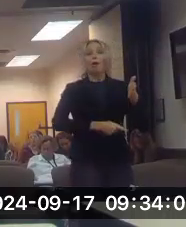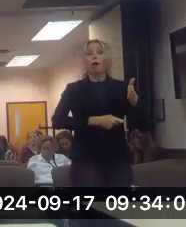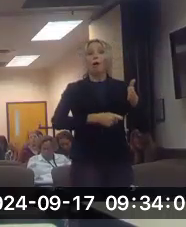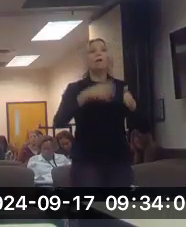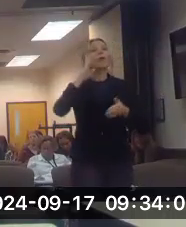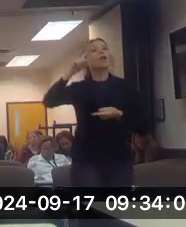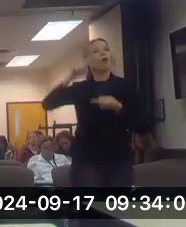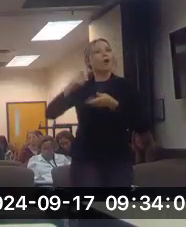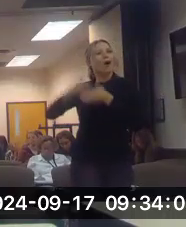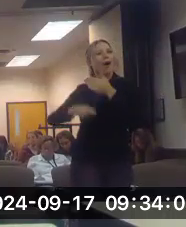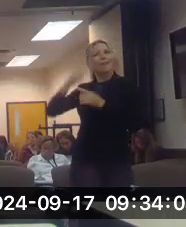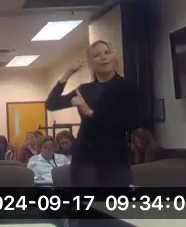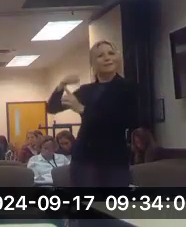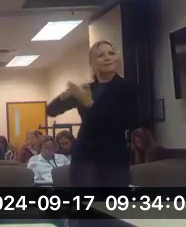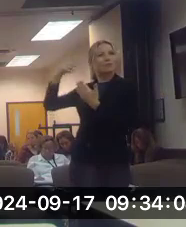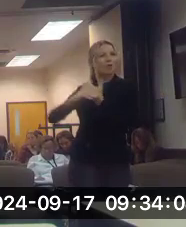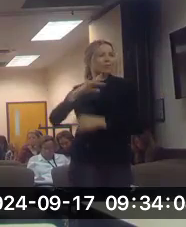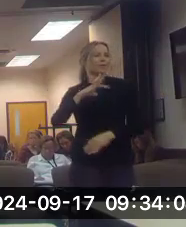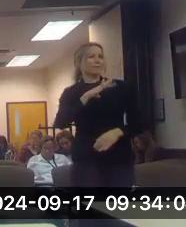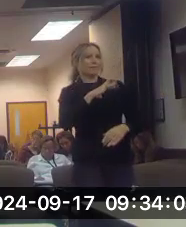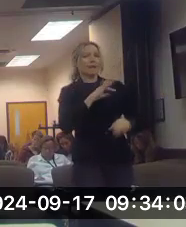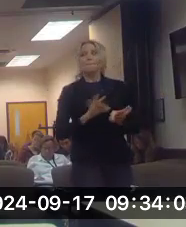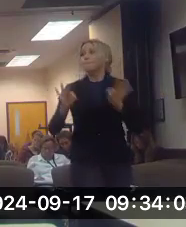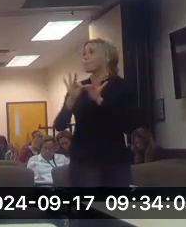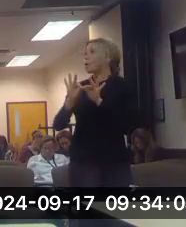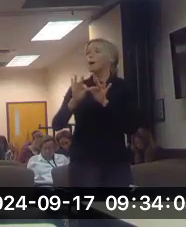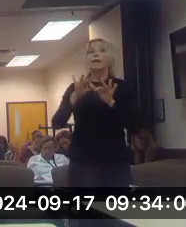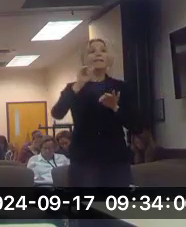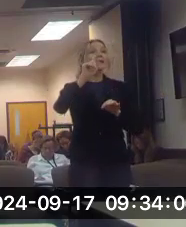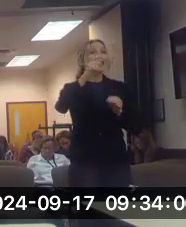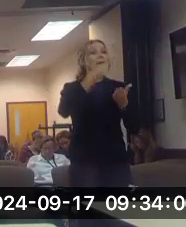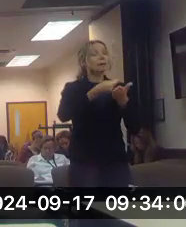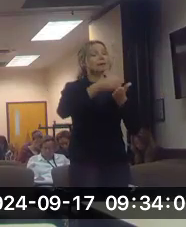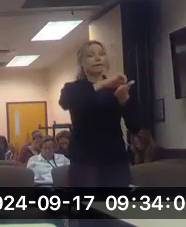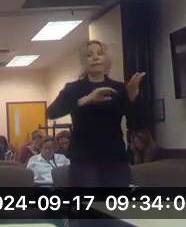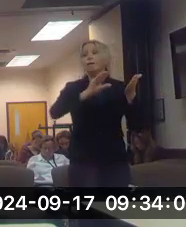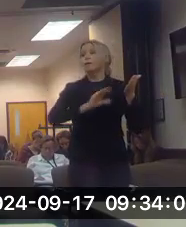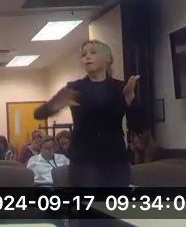Reginald Parson: is essential to ensure that the funds for this program are utilized solely for the stated purpose.